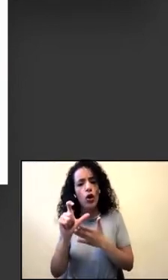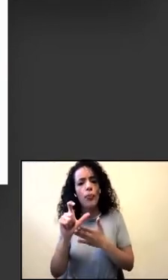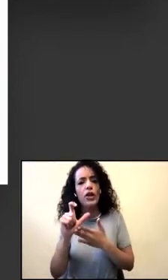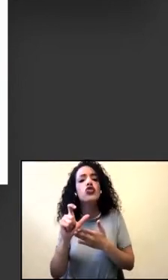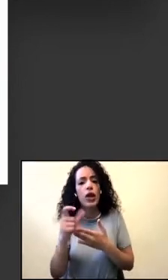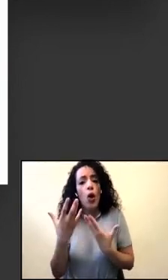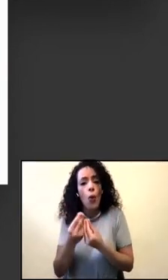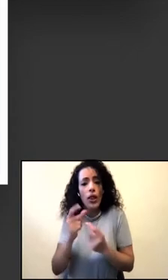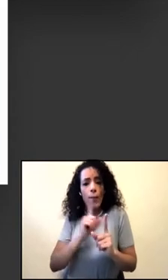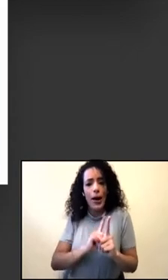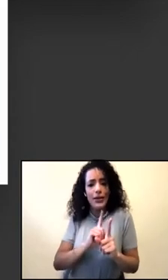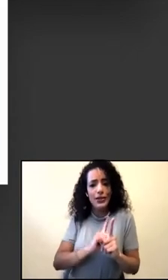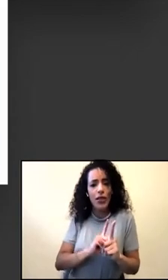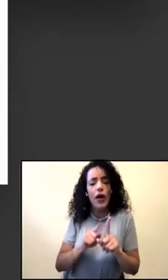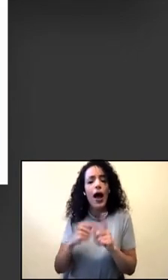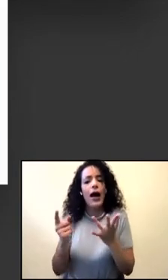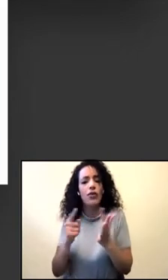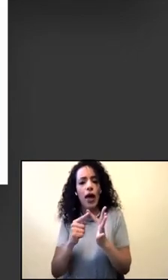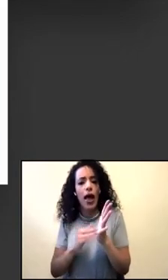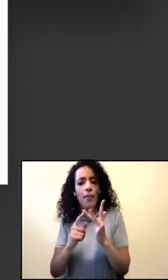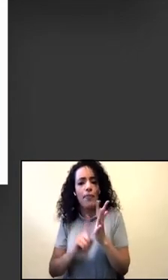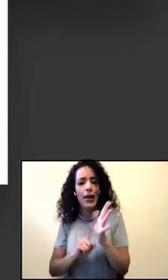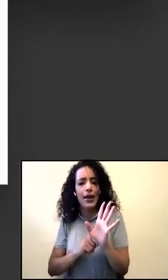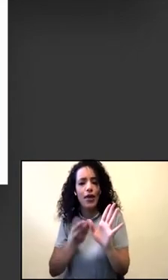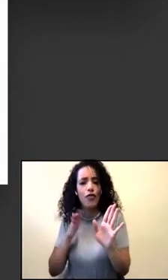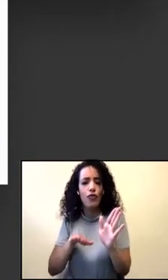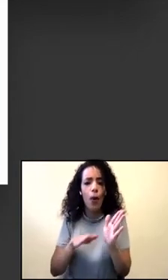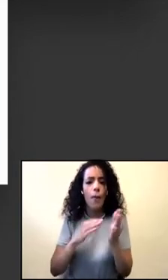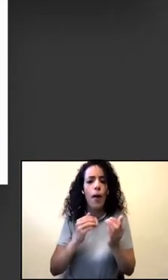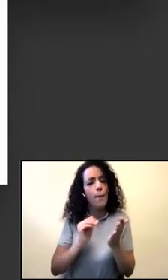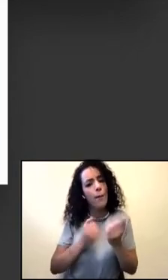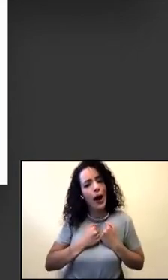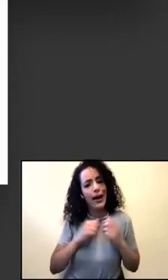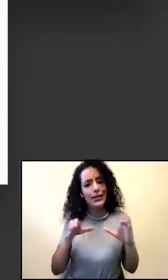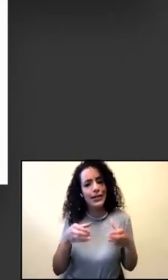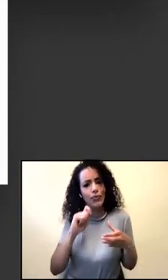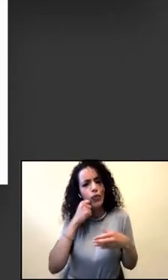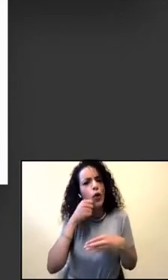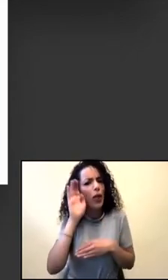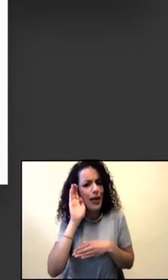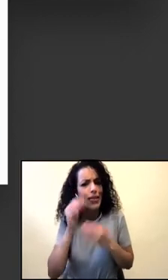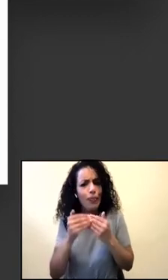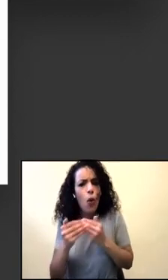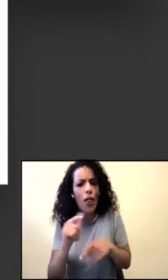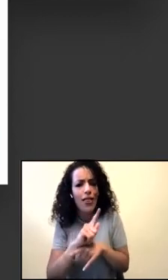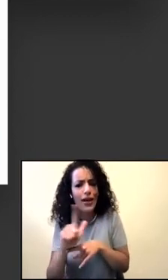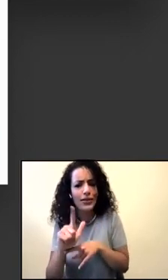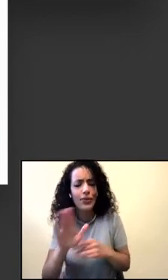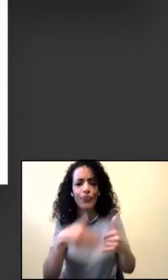from the Maslaha team. And we'll be hearing more from that in a bit. Finally, we have Sadiya Ahmed.